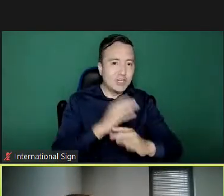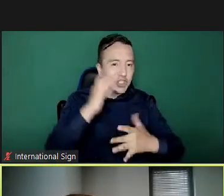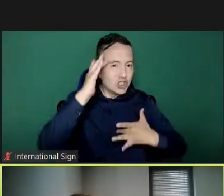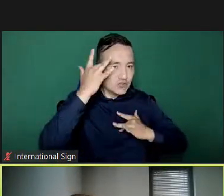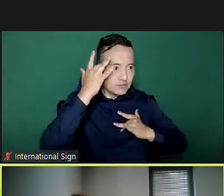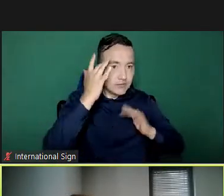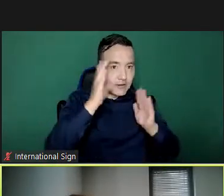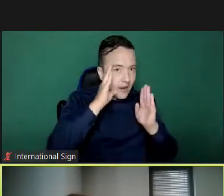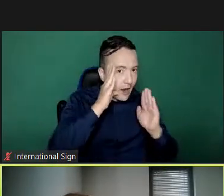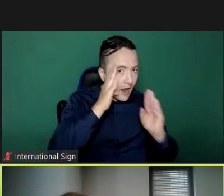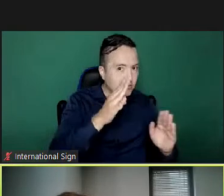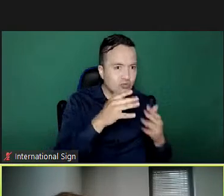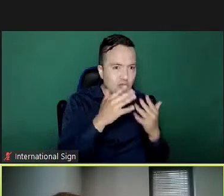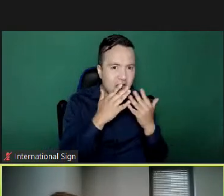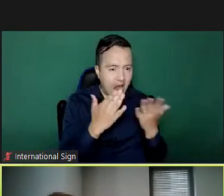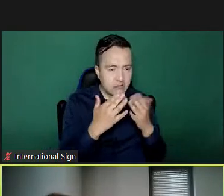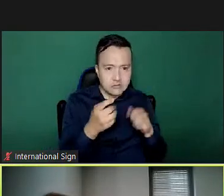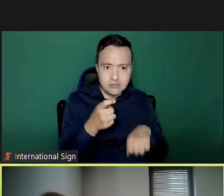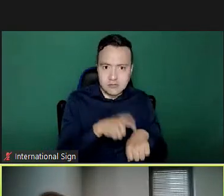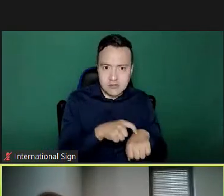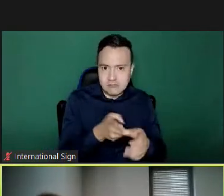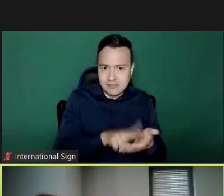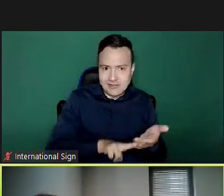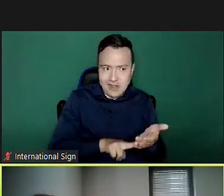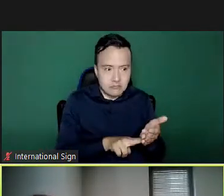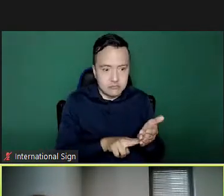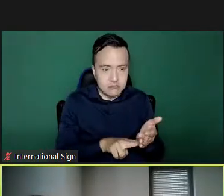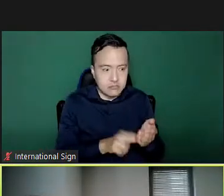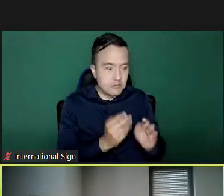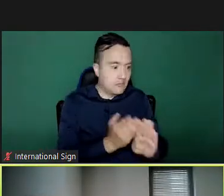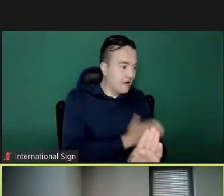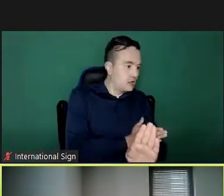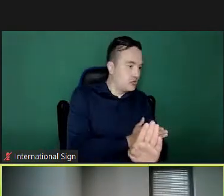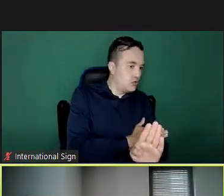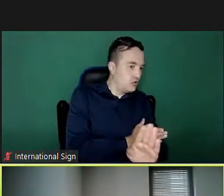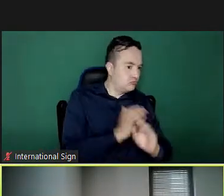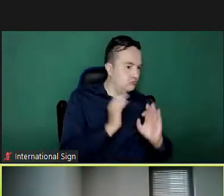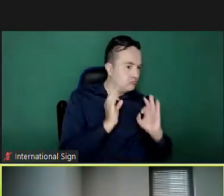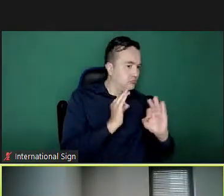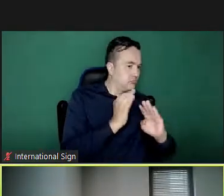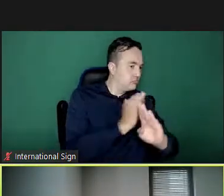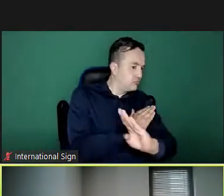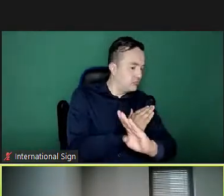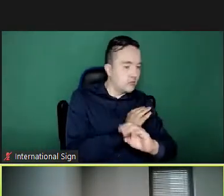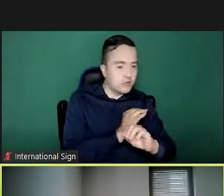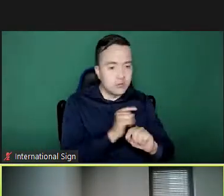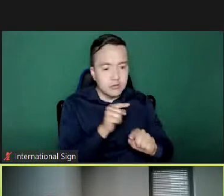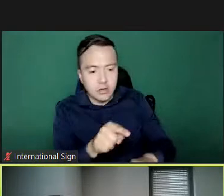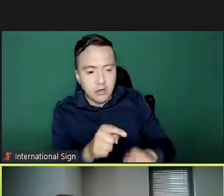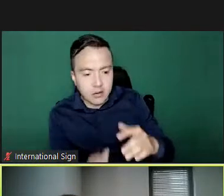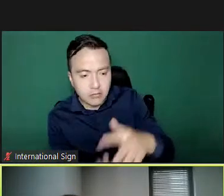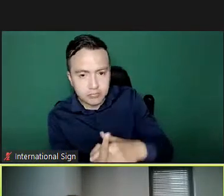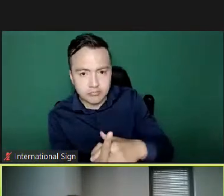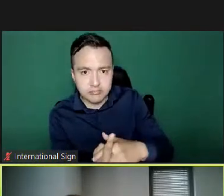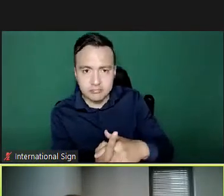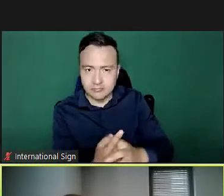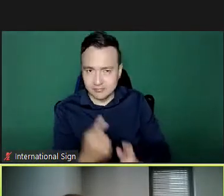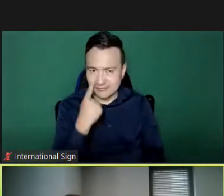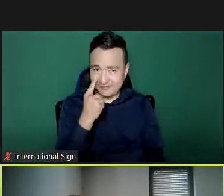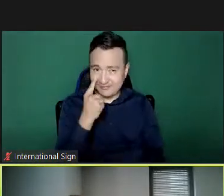adjustments, we have just seen in the previous two presentations, to ensure good health outcomes.